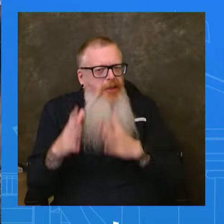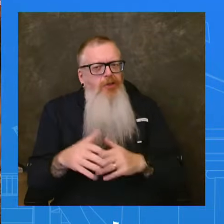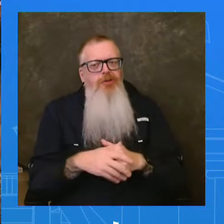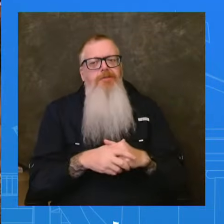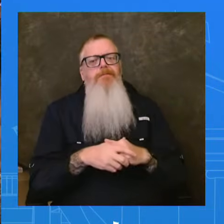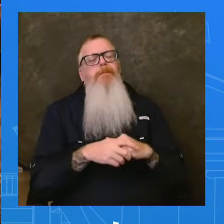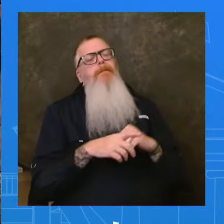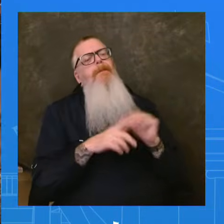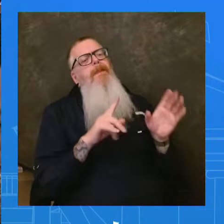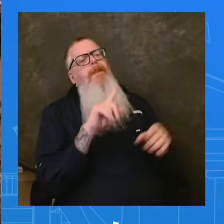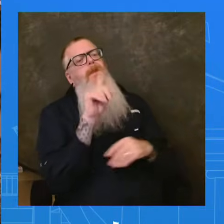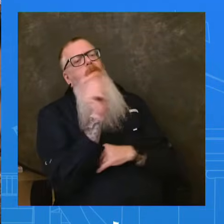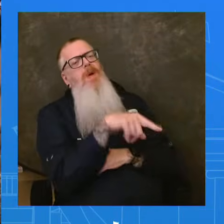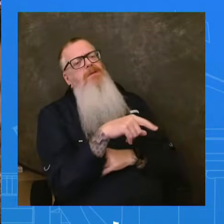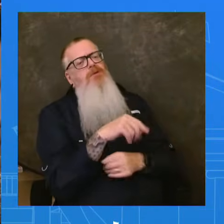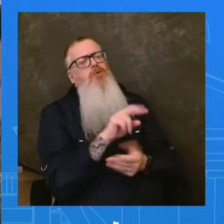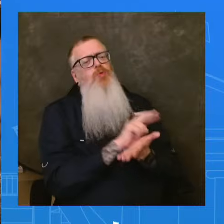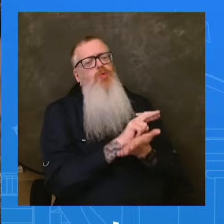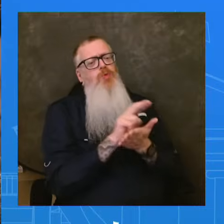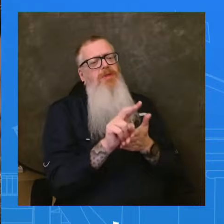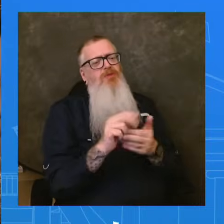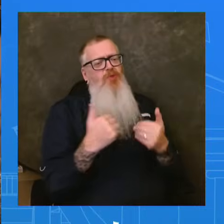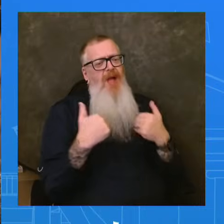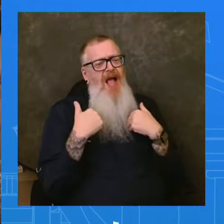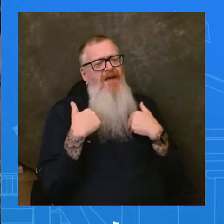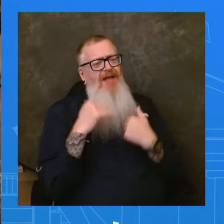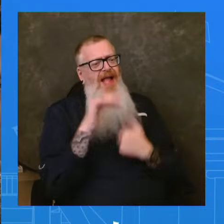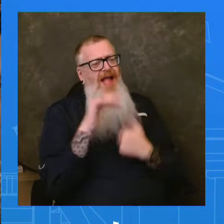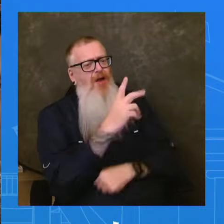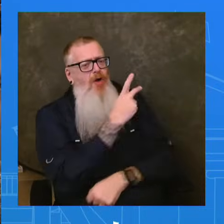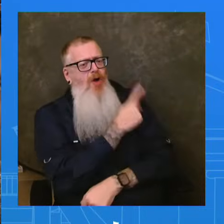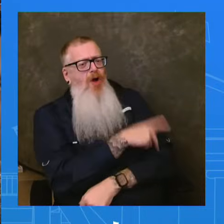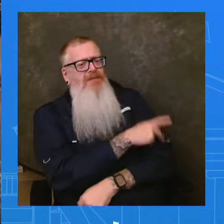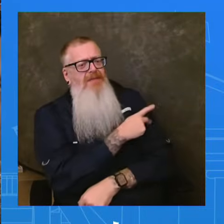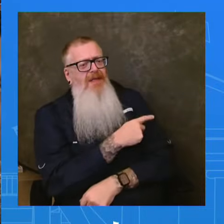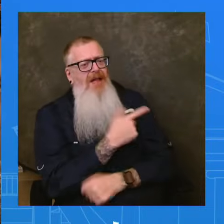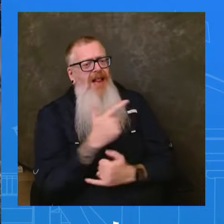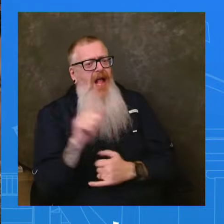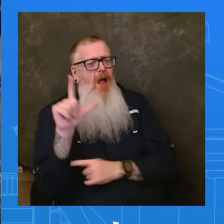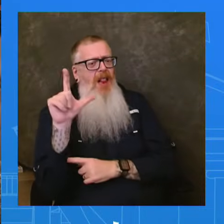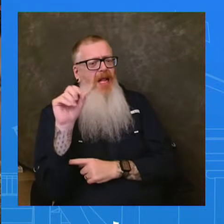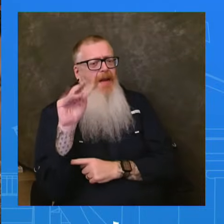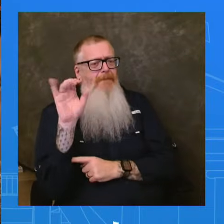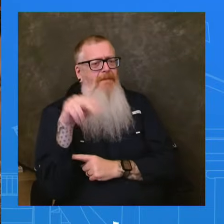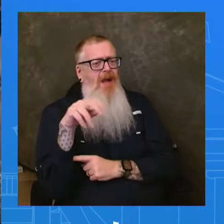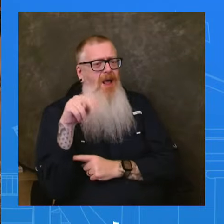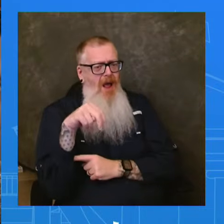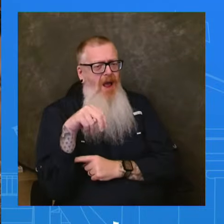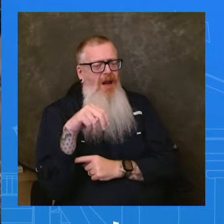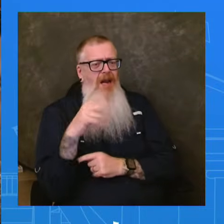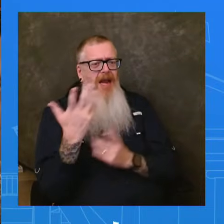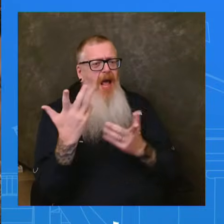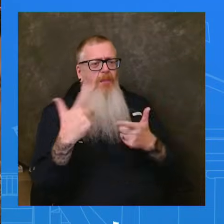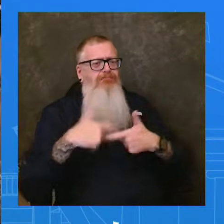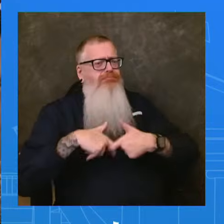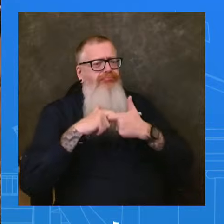that are out of service. There is thousands of being -- people being killed. There is 1 million forced to flee their homes. Ms. Jean-Pierre: Yeah.